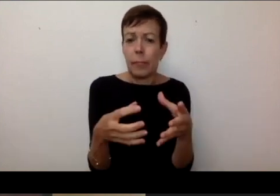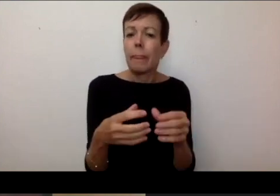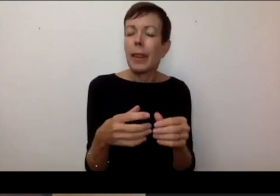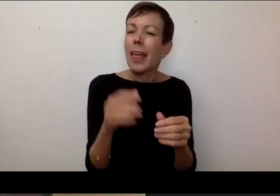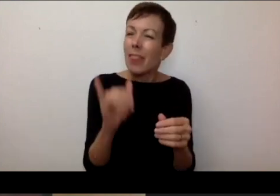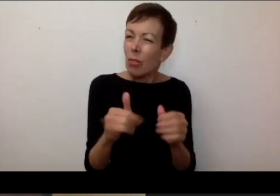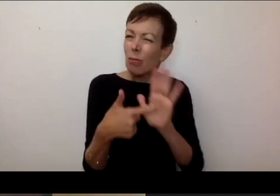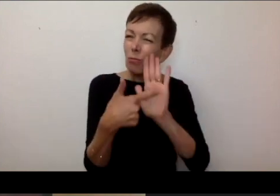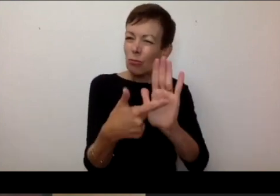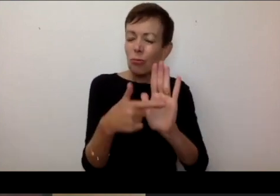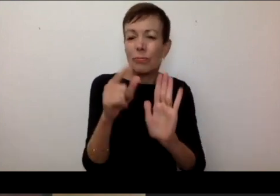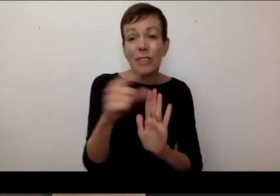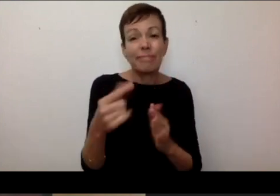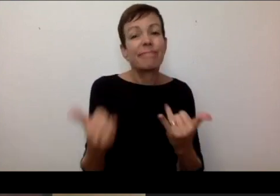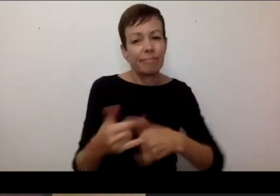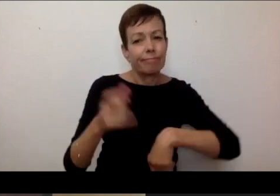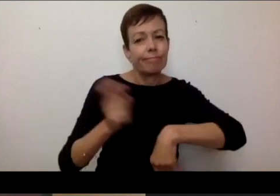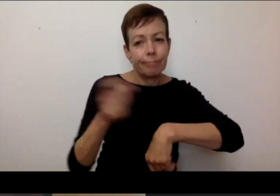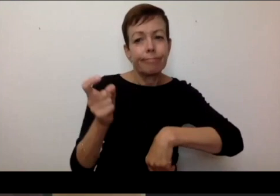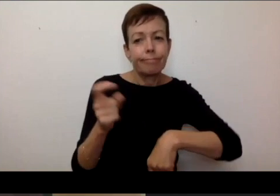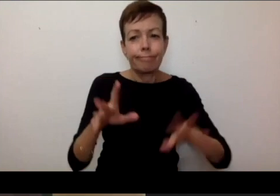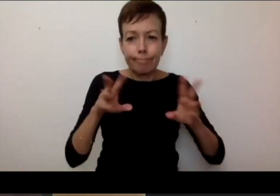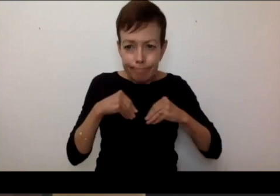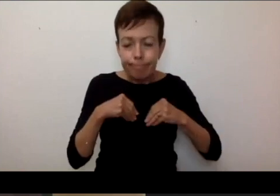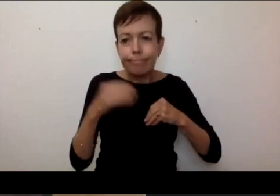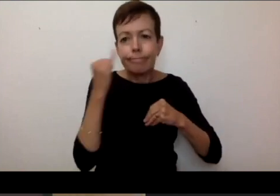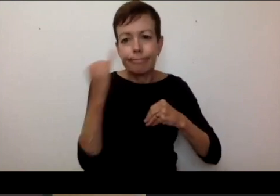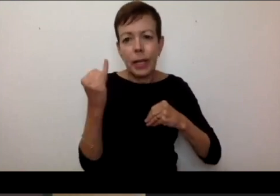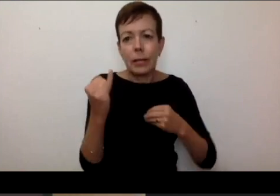the time has come to adopt a basic income and our voice as the art sector